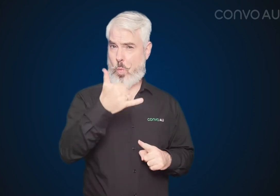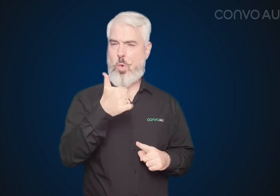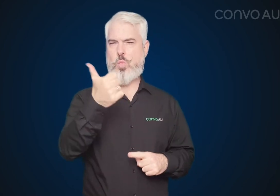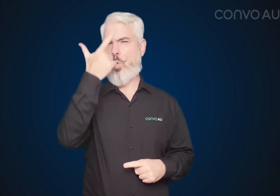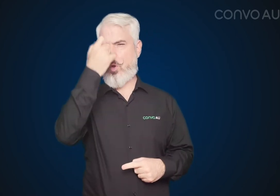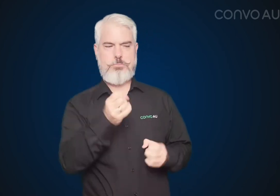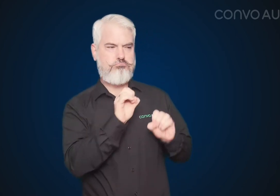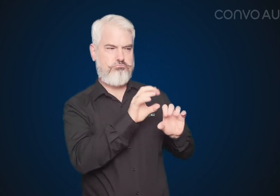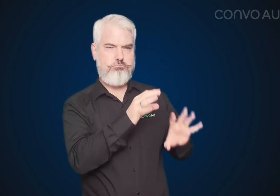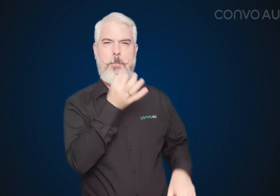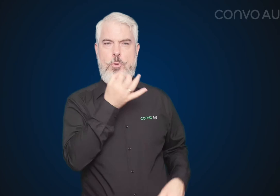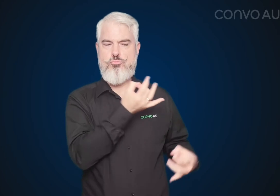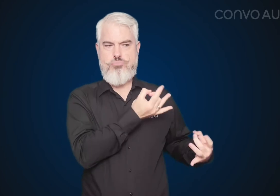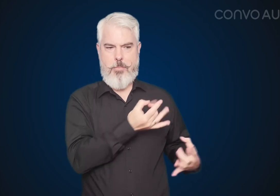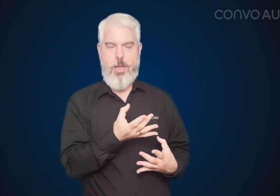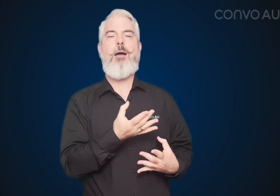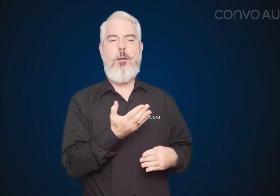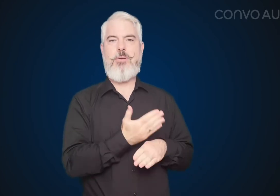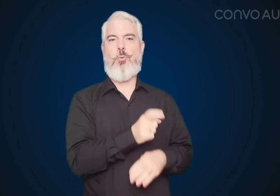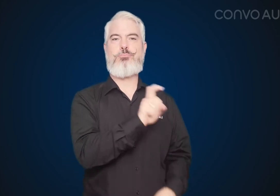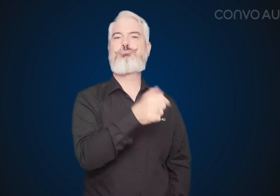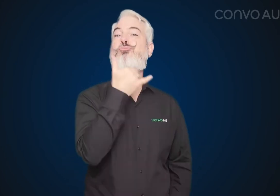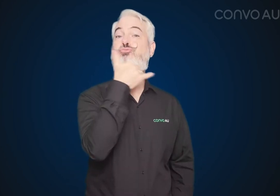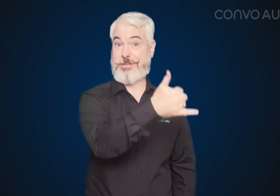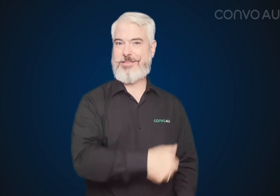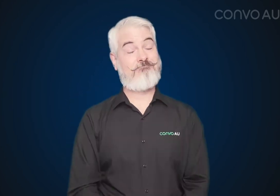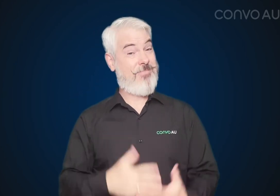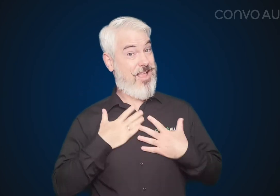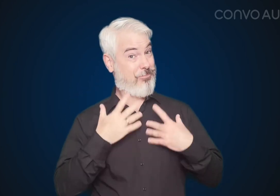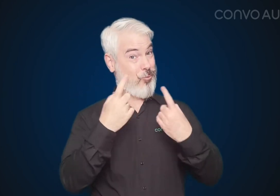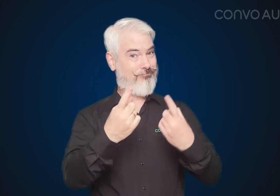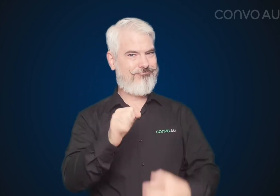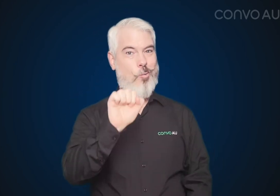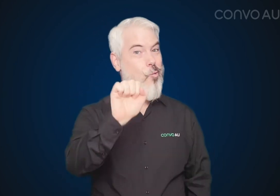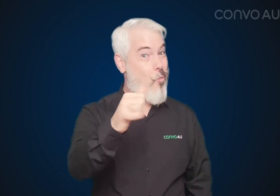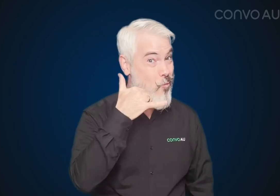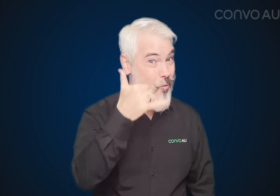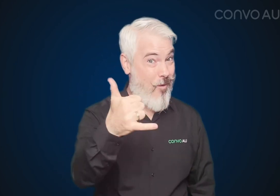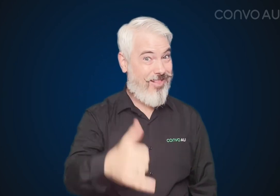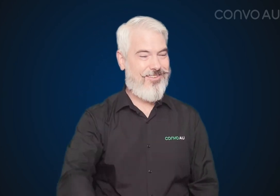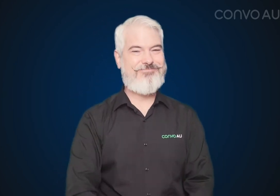especially if it is an important call. This is entirely up to you, as it is your call!